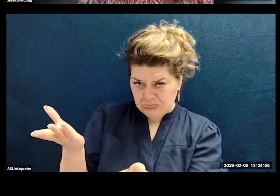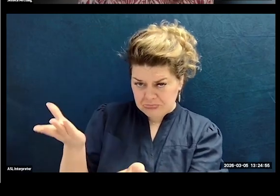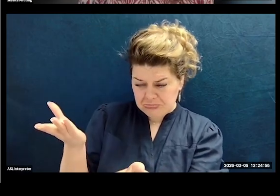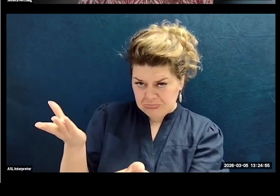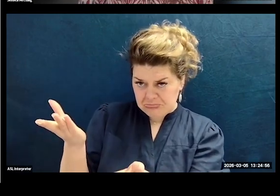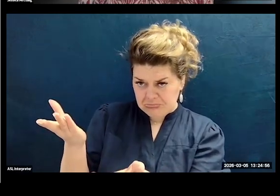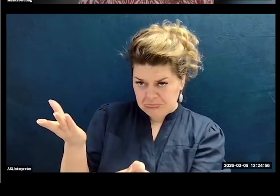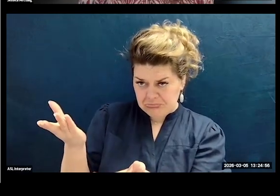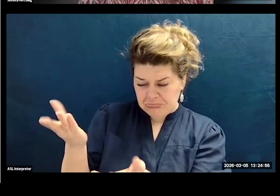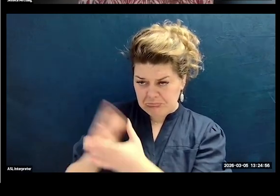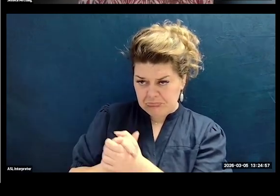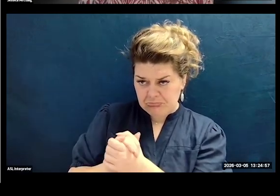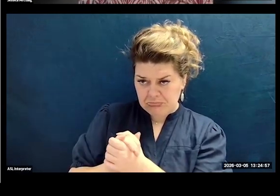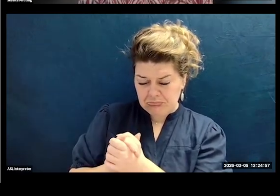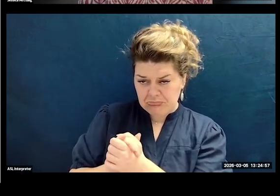to address for the whole group?